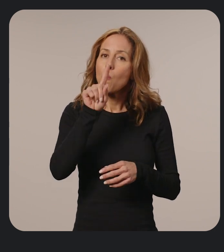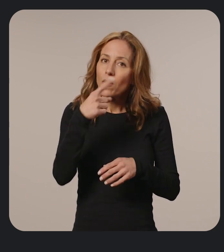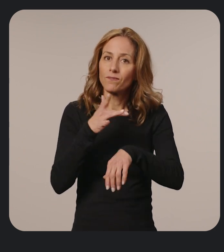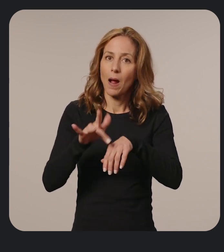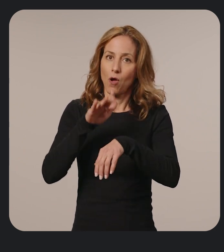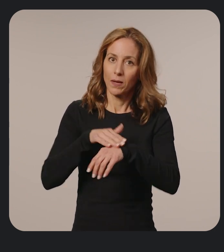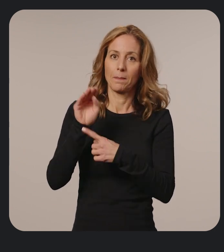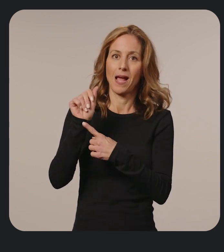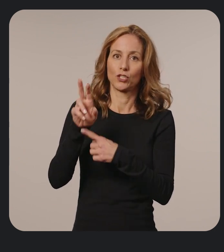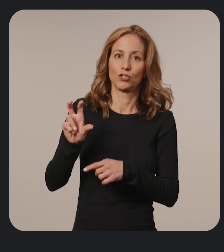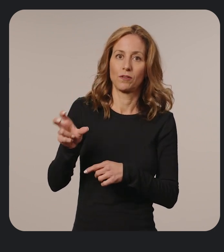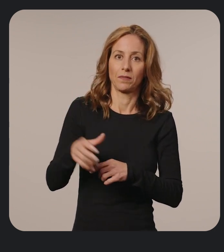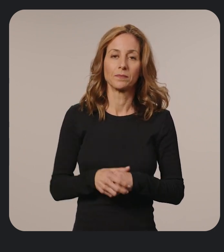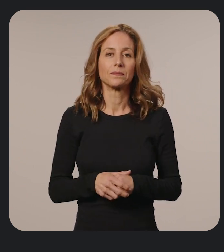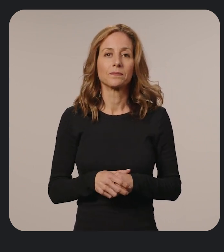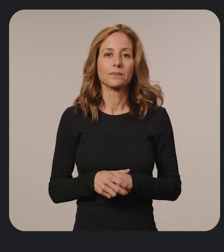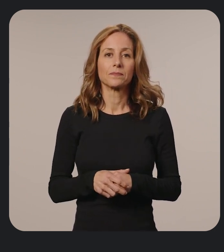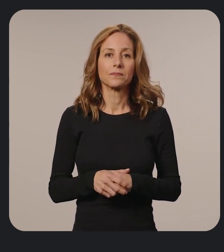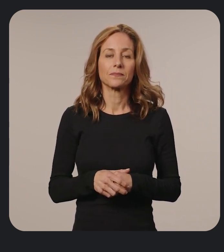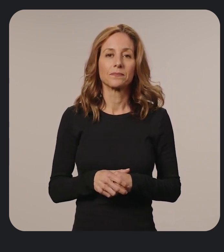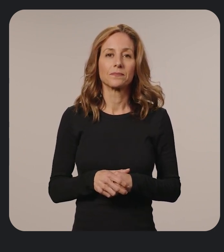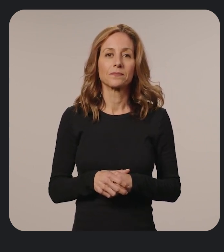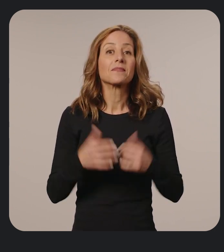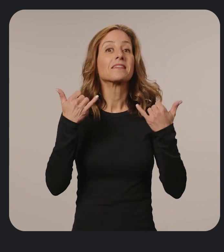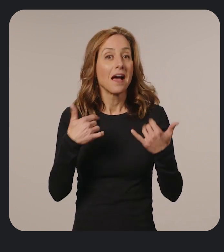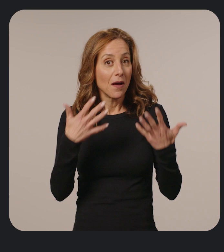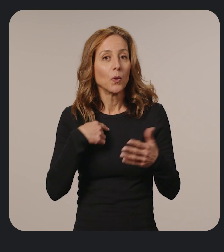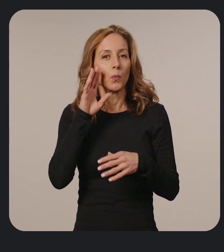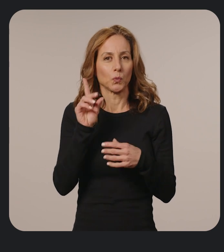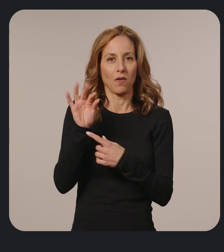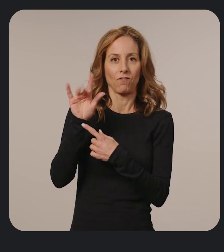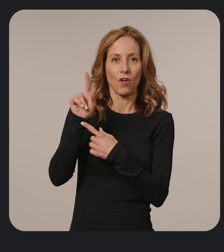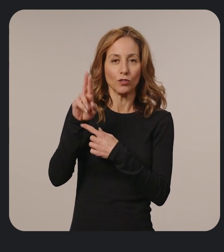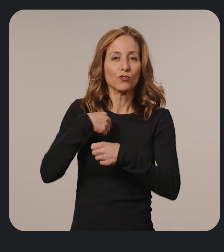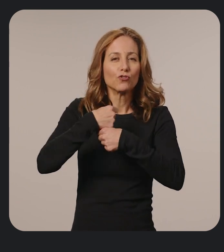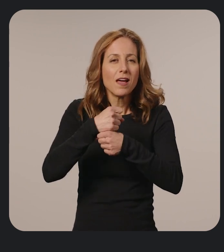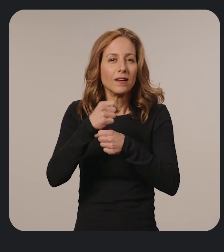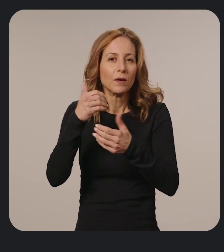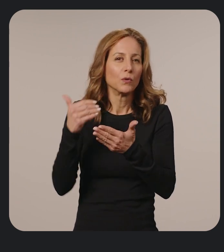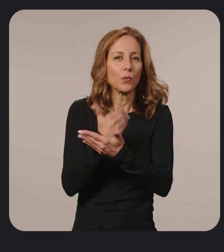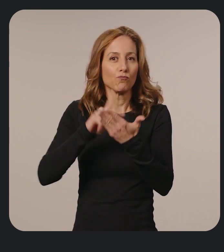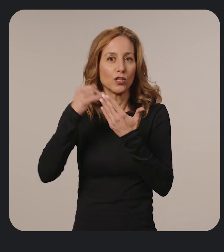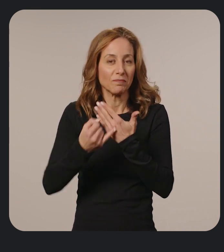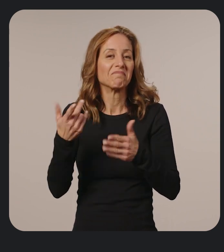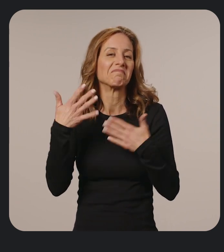here, and so it's only available on the master channel. All right, now I'm going to do flutter create. I'm just going to create a brand new project here.